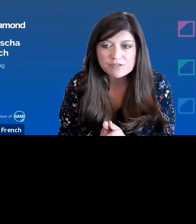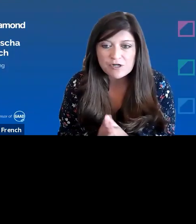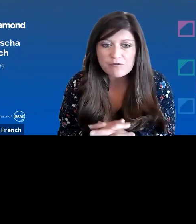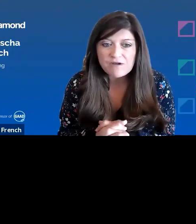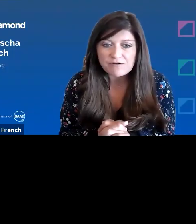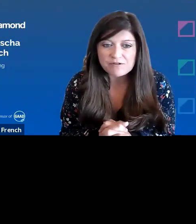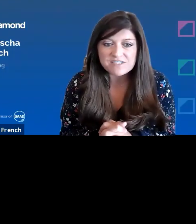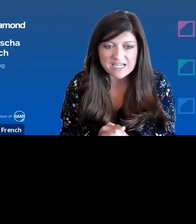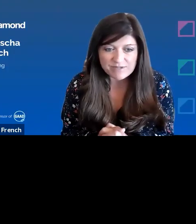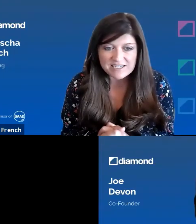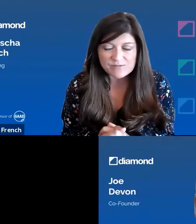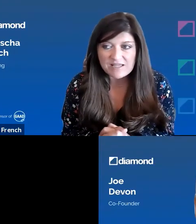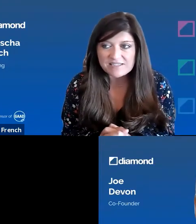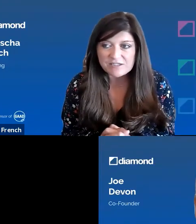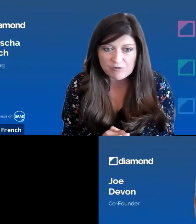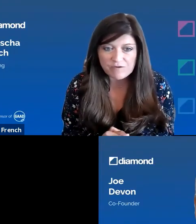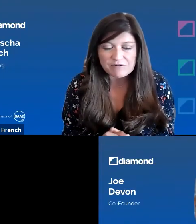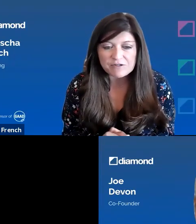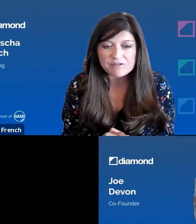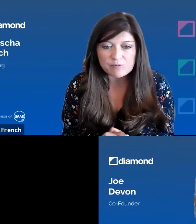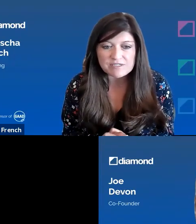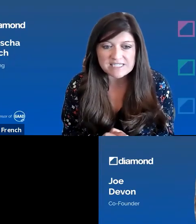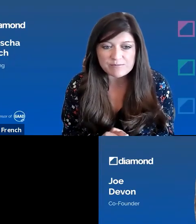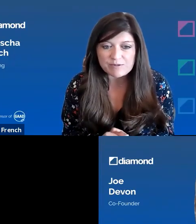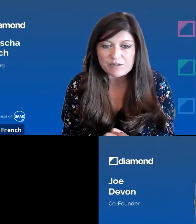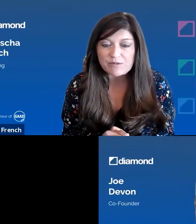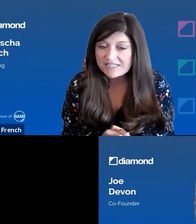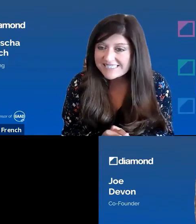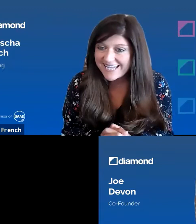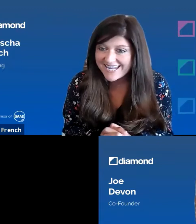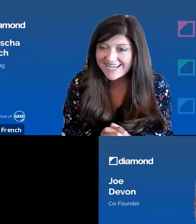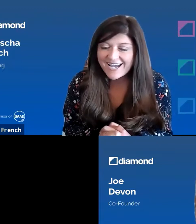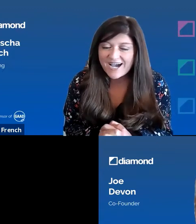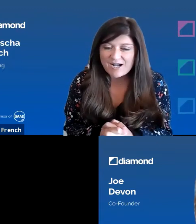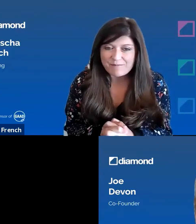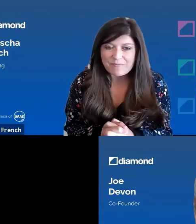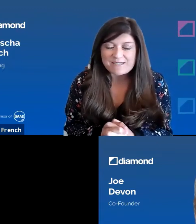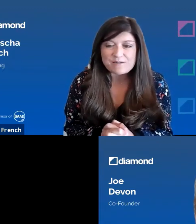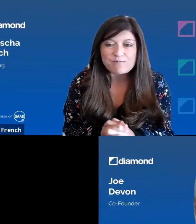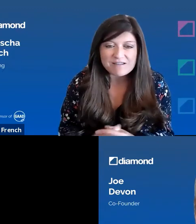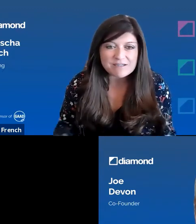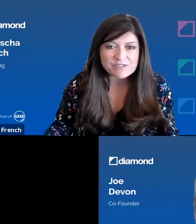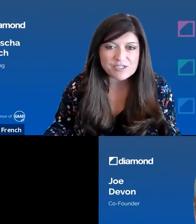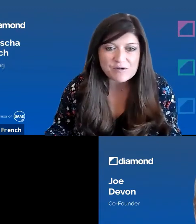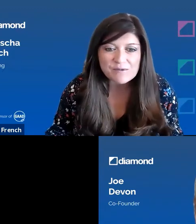The co founder of Diamond as well as the co founder of Global Accessibility Awareness Day and so welcome Joe.